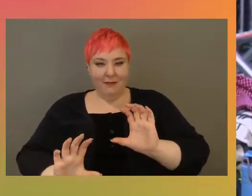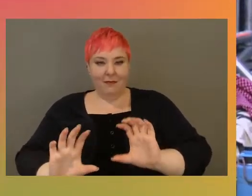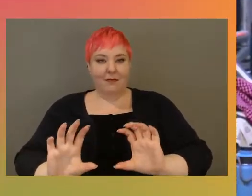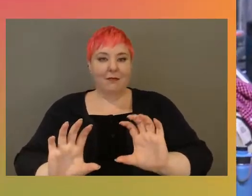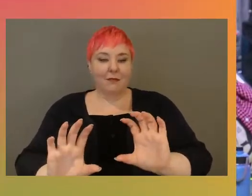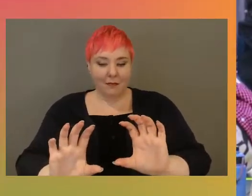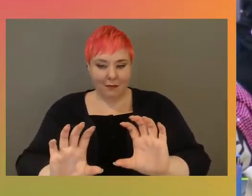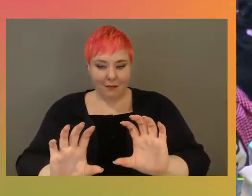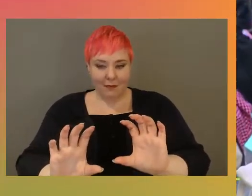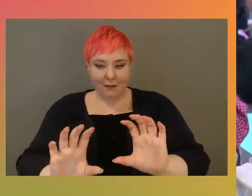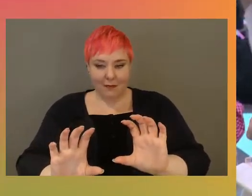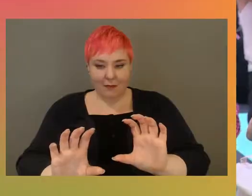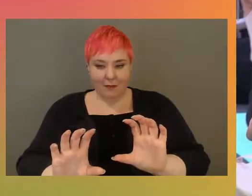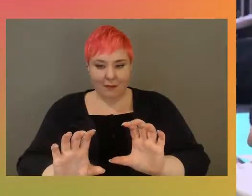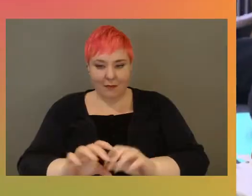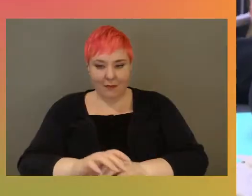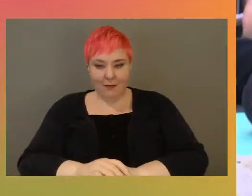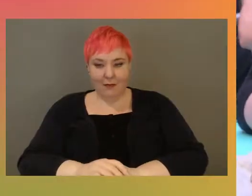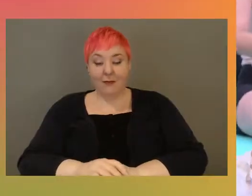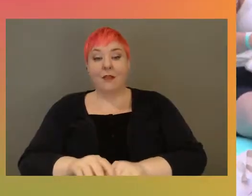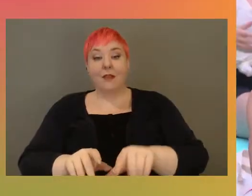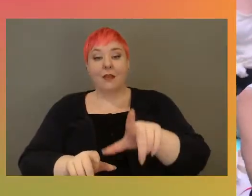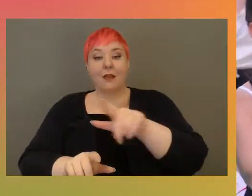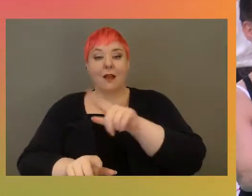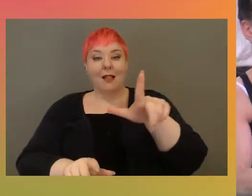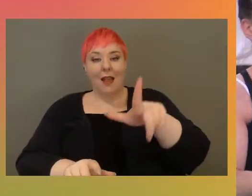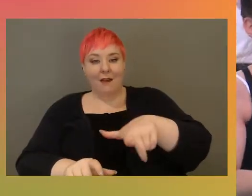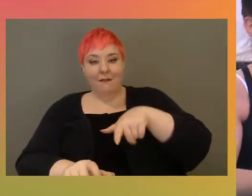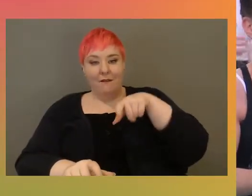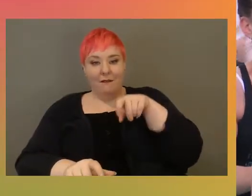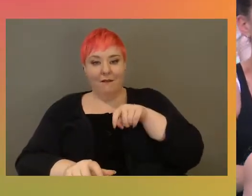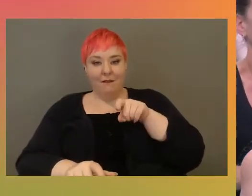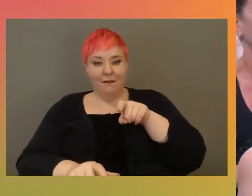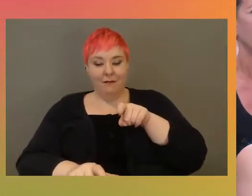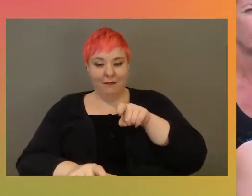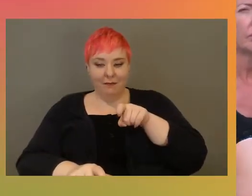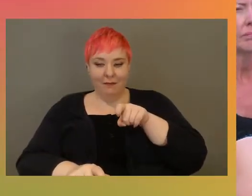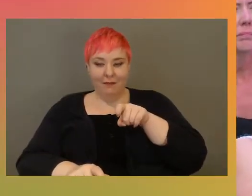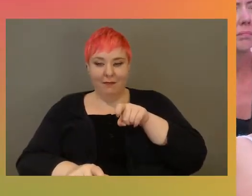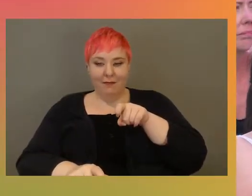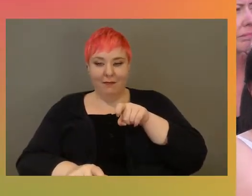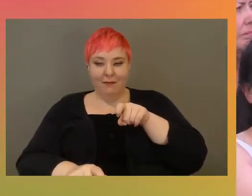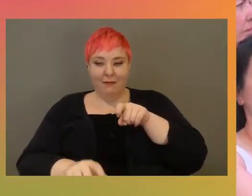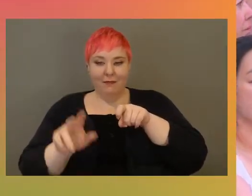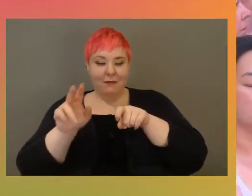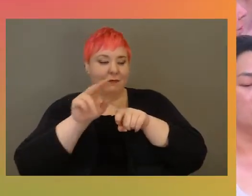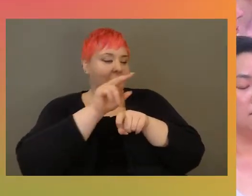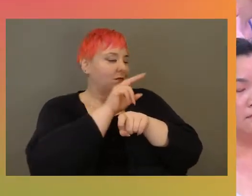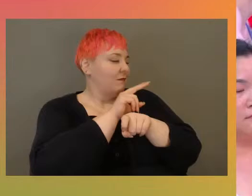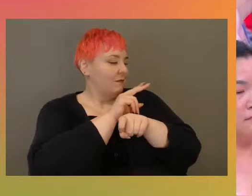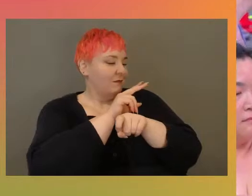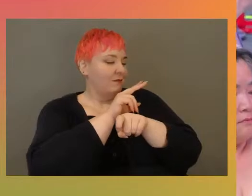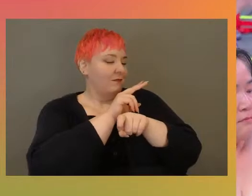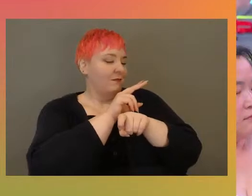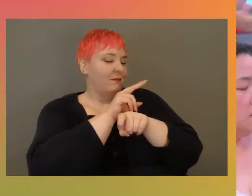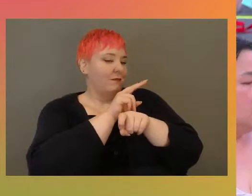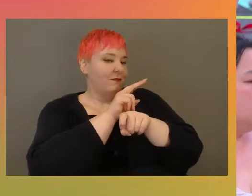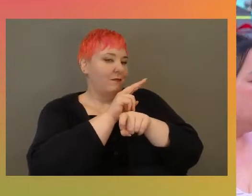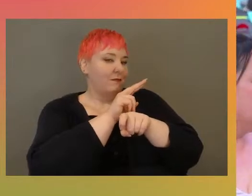WALK FORWARD WITH YOUR HIPS. WALK BACK WITH YOUR HIPS.